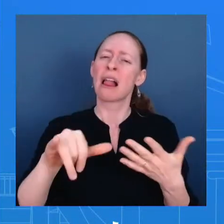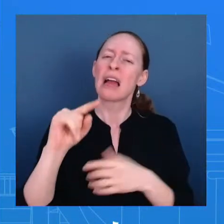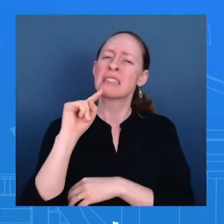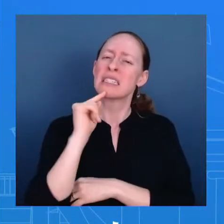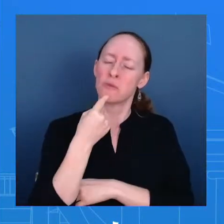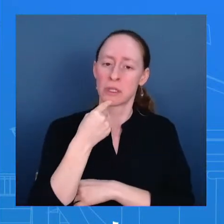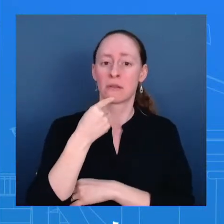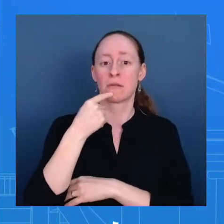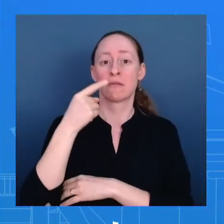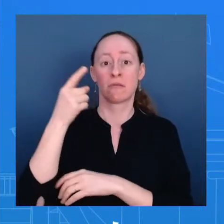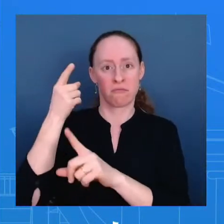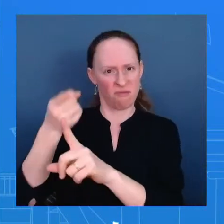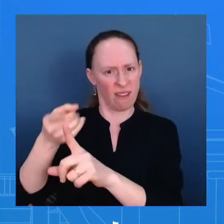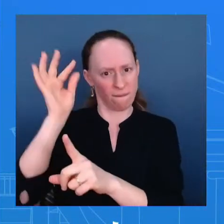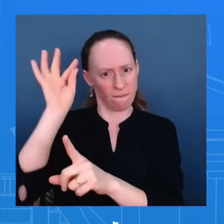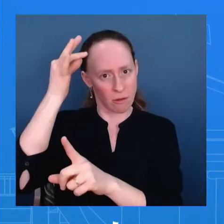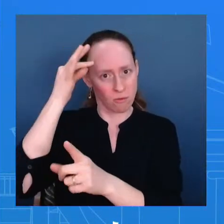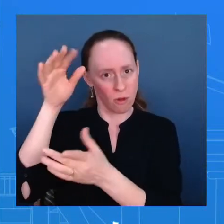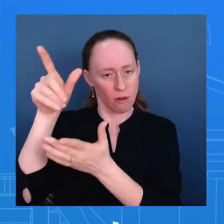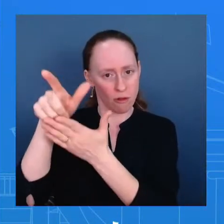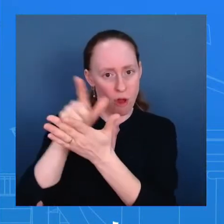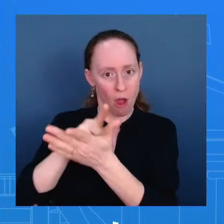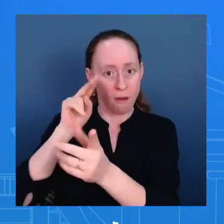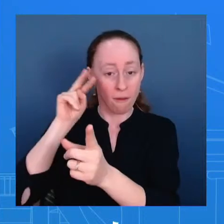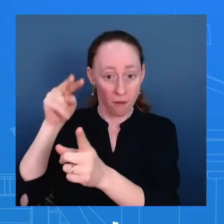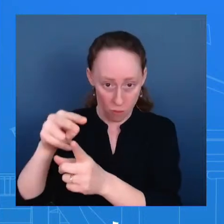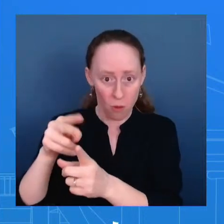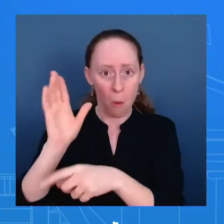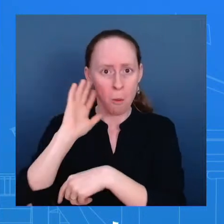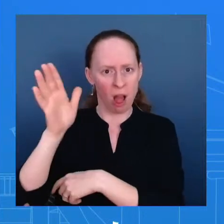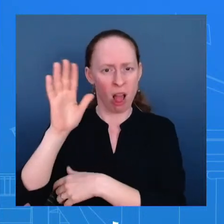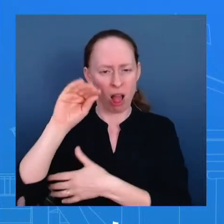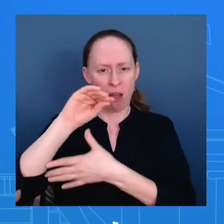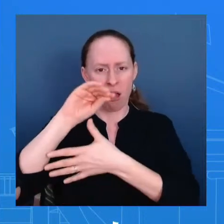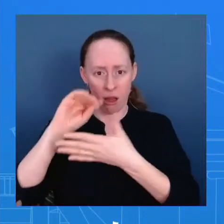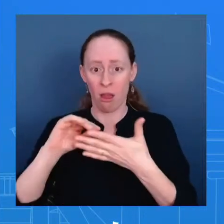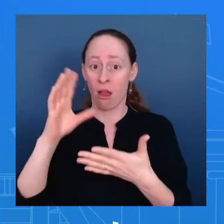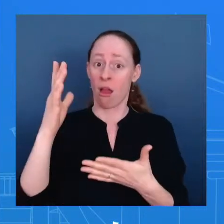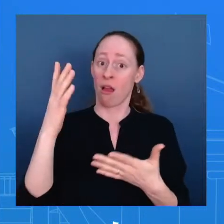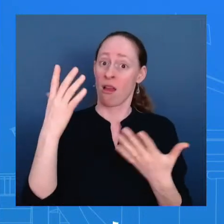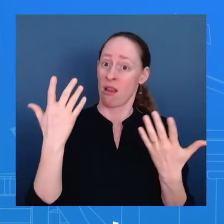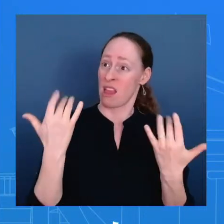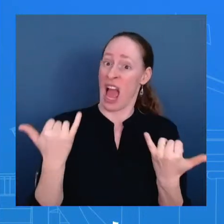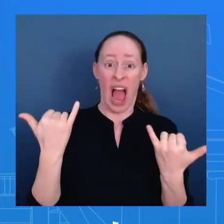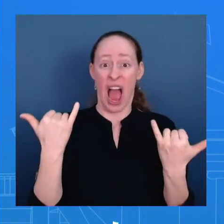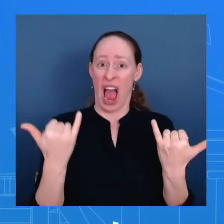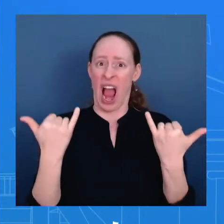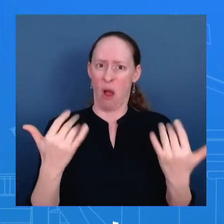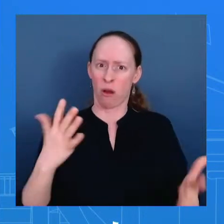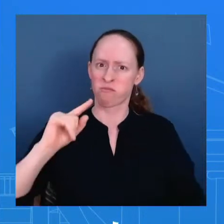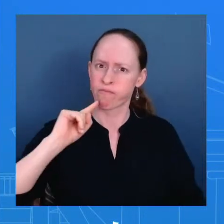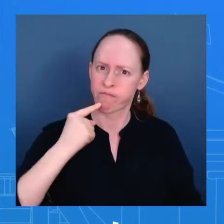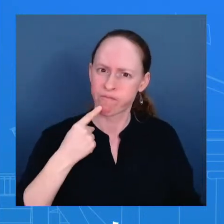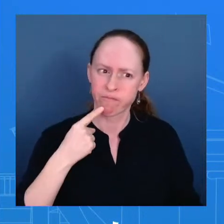marijuana will no longer hold the higher-level classification it currently holds over fentanyl and meth,